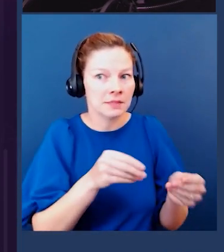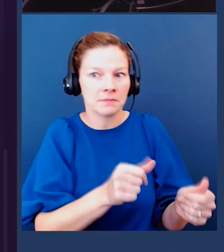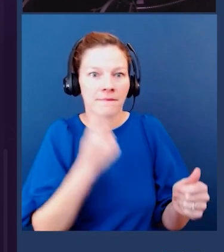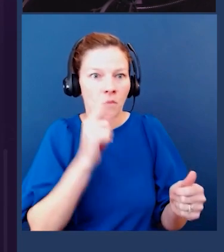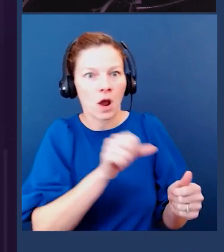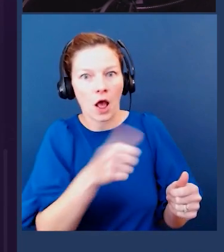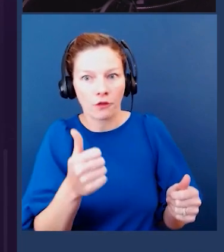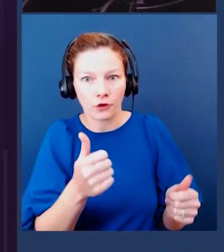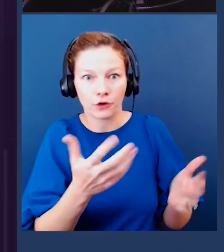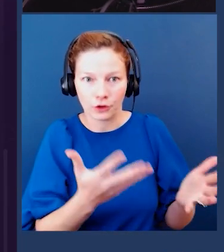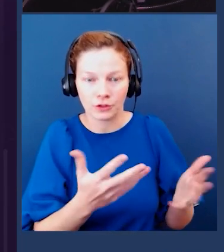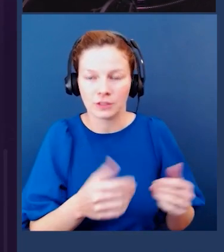maybe. Yes.